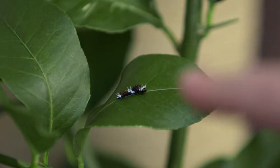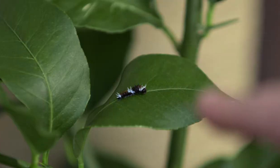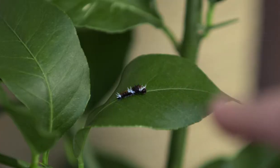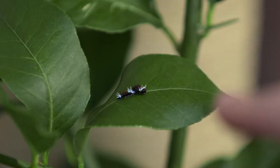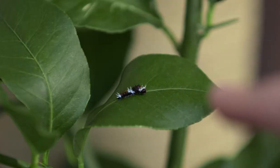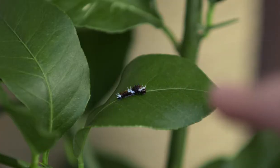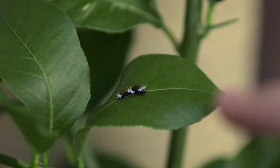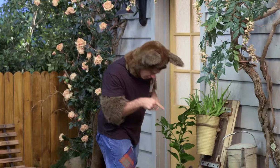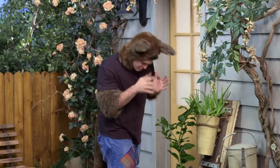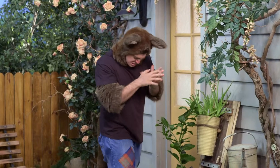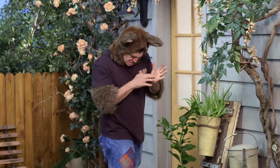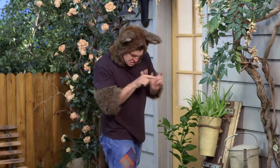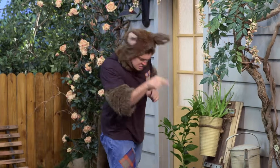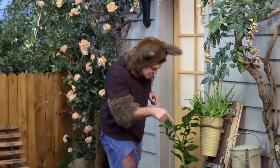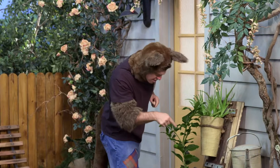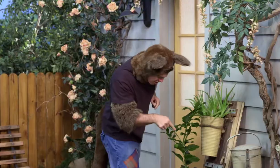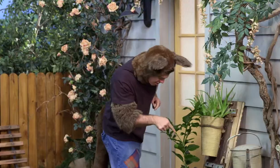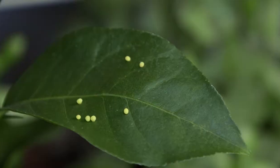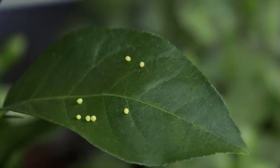Oh. Oh, and look at those dots on the leaf.